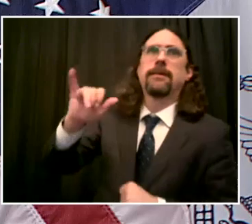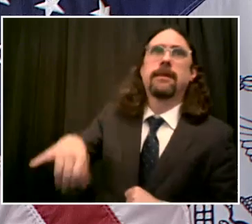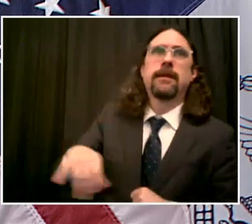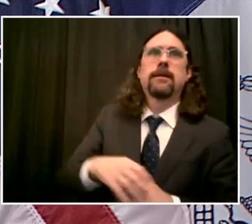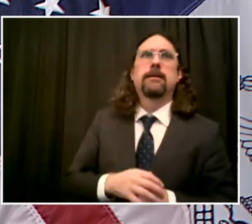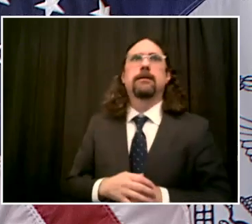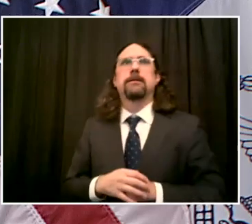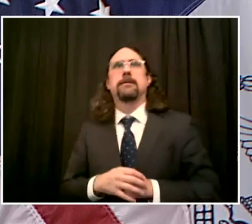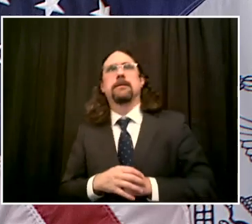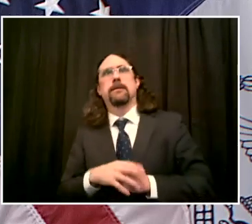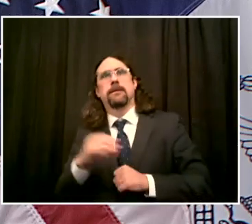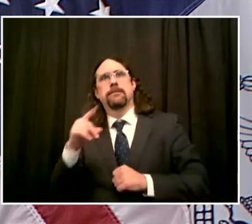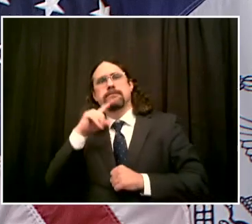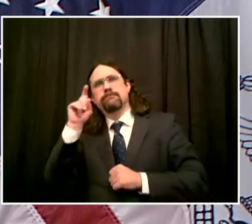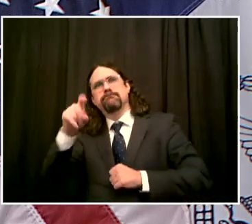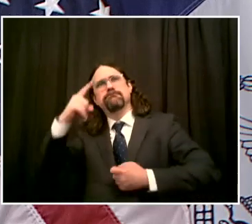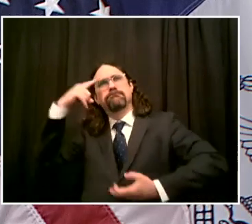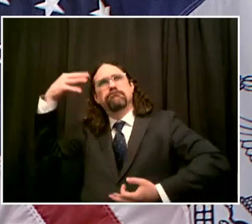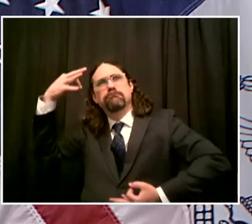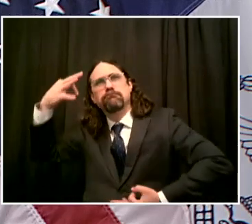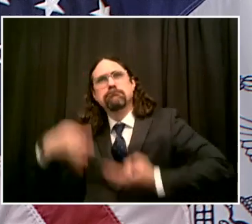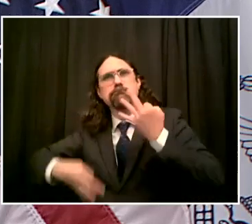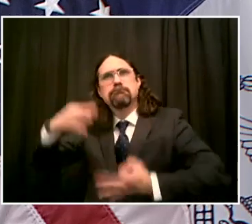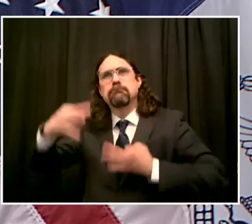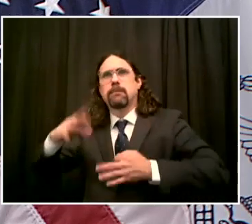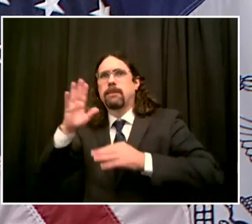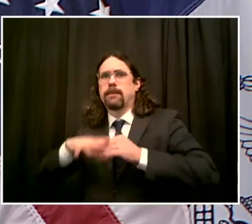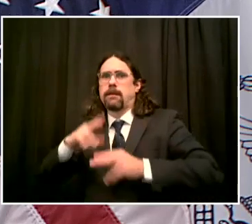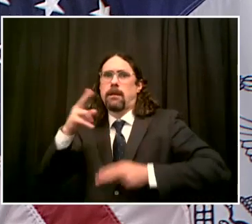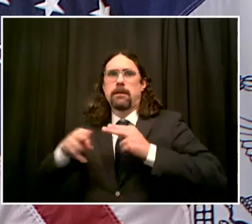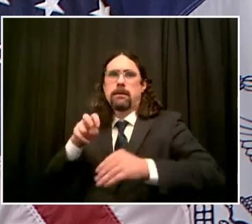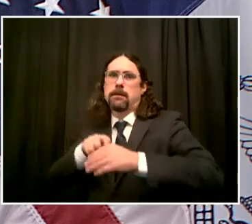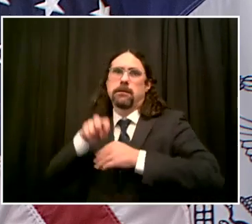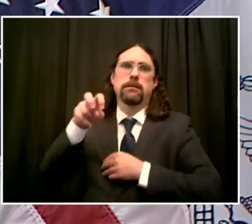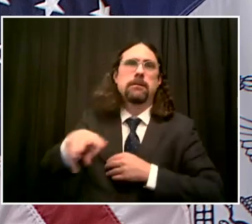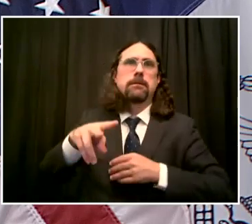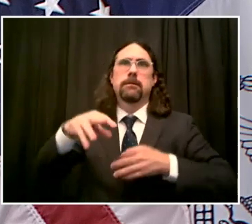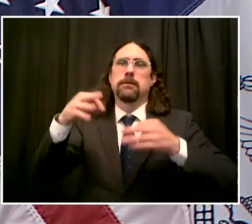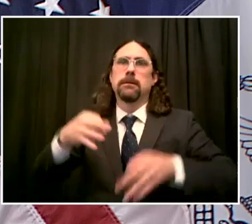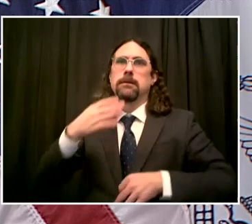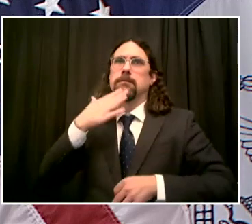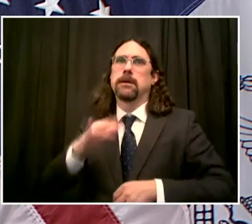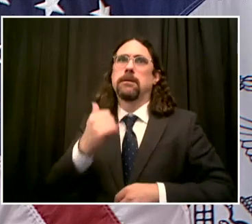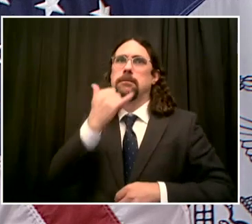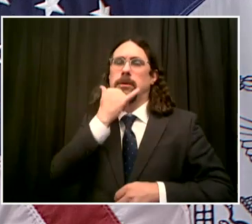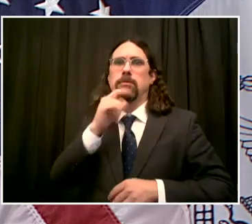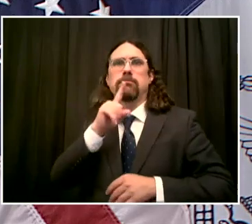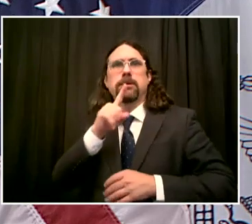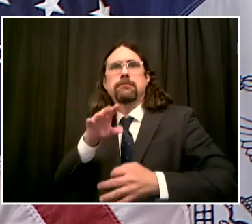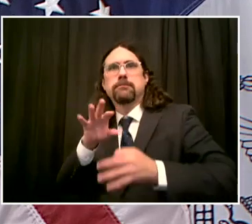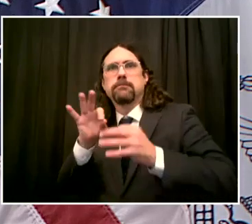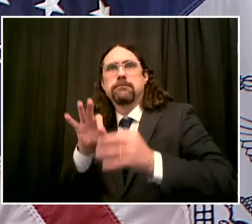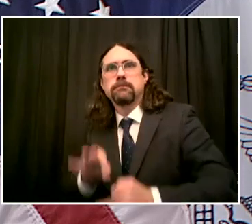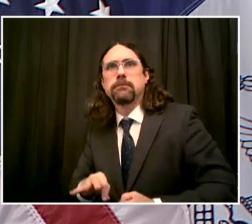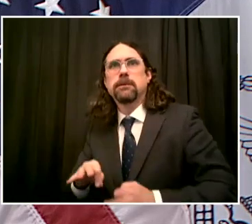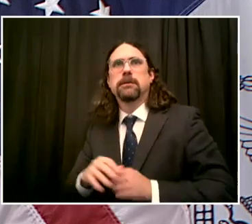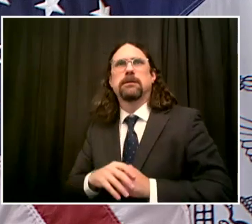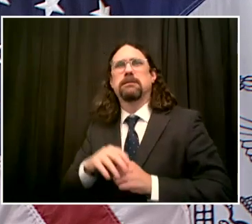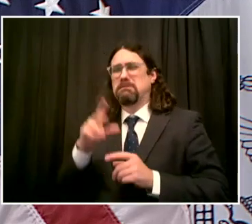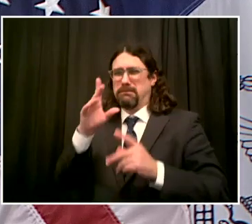AND THAT IS WHAT TEYHAV HE BEEN DOING. THIS ONE DID SOMETHING WRONG, THEN WE WILL DEAL WITH THIS ONE. AND HOW ABOUT